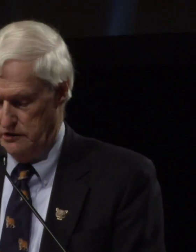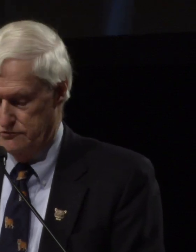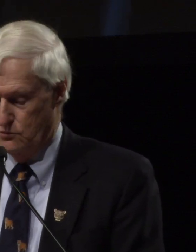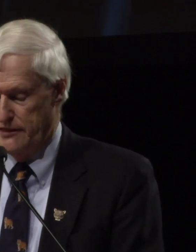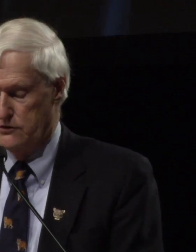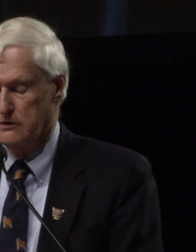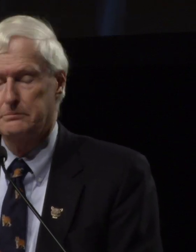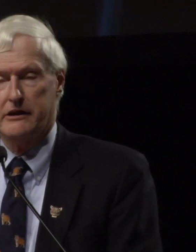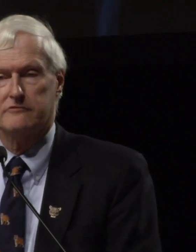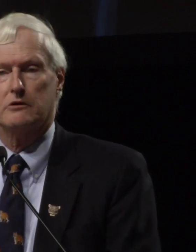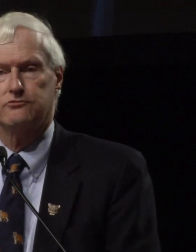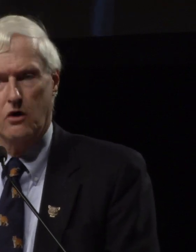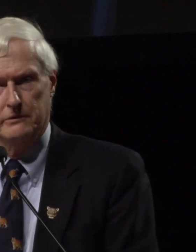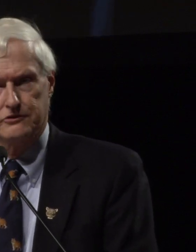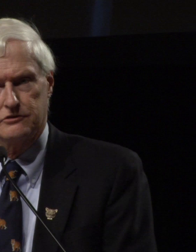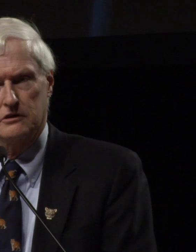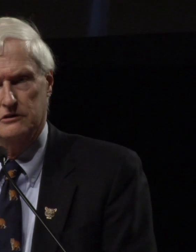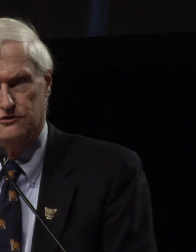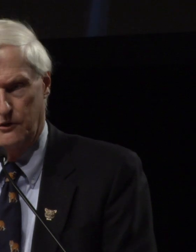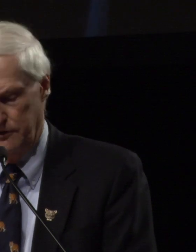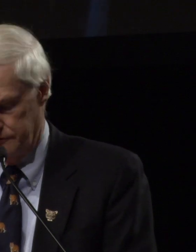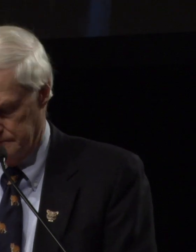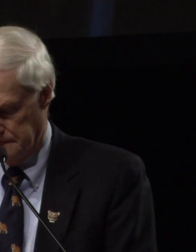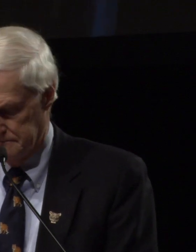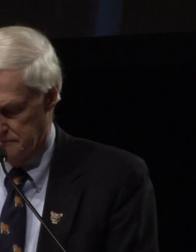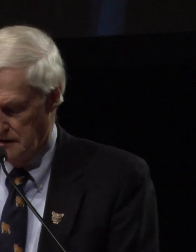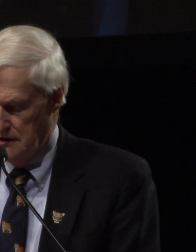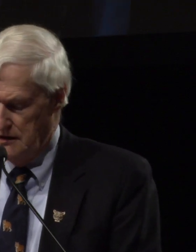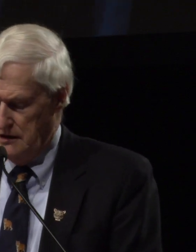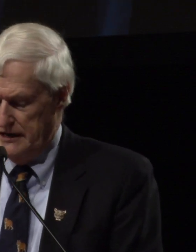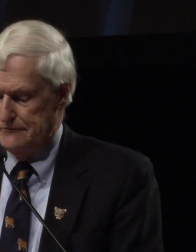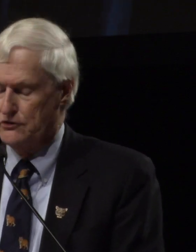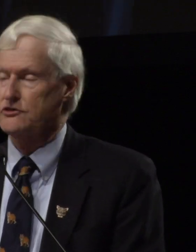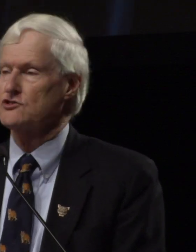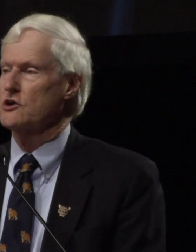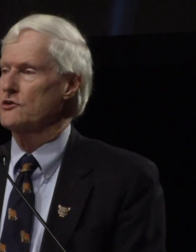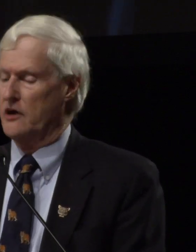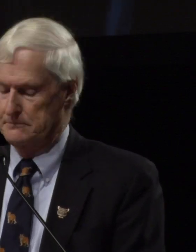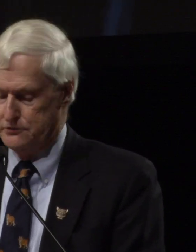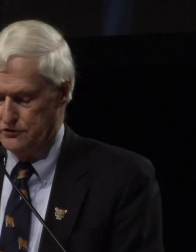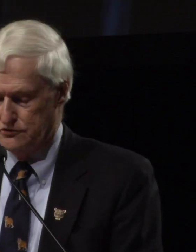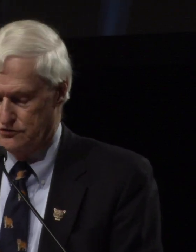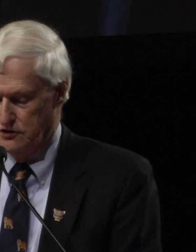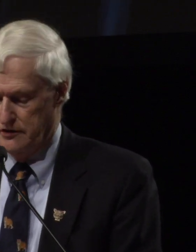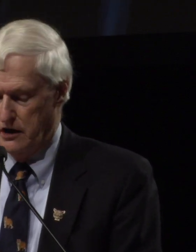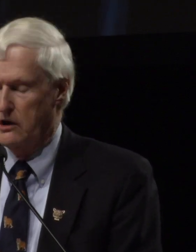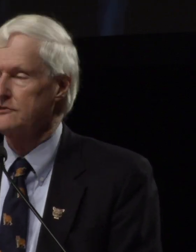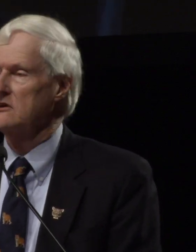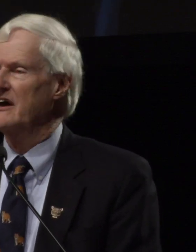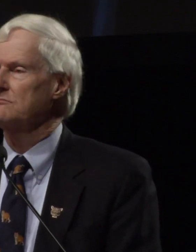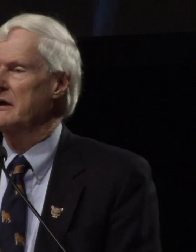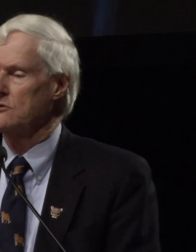WITHOUT COMPETITIVE PERFORMANCE IN THESE AREAS. AFTER SIX YEARS, I AM PLEASED TO SEE THAT RIT HAS MADE REAL